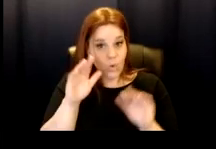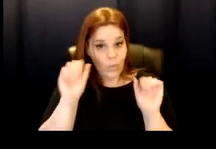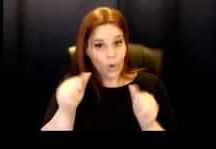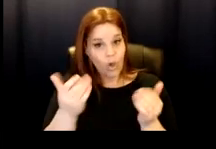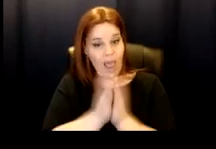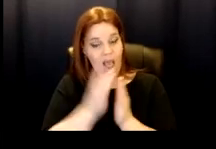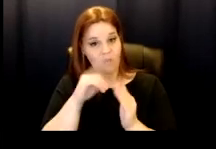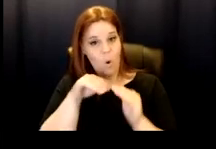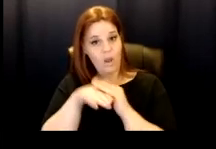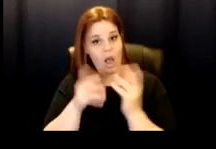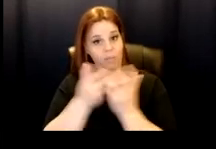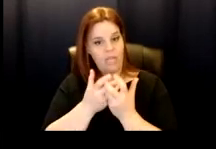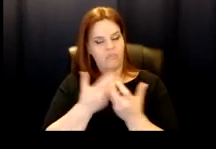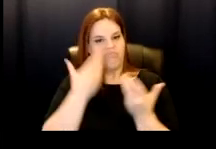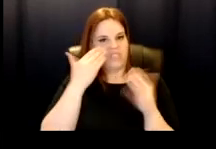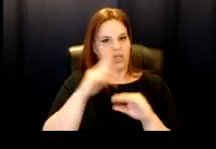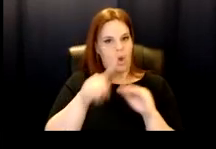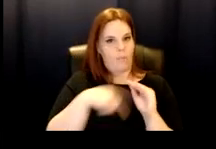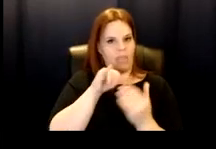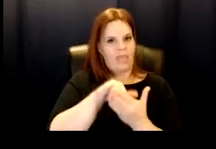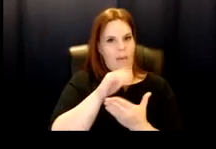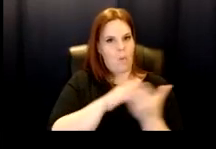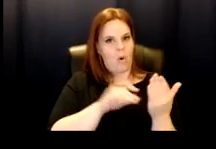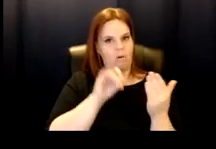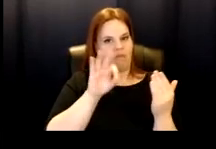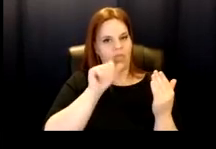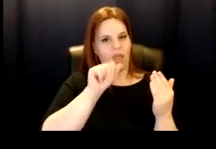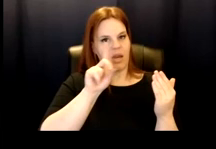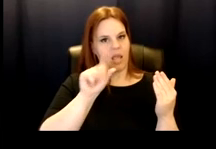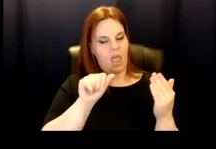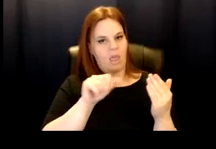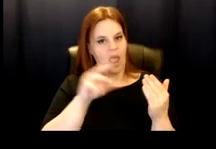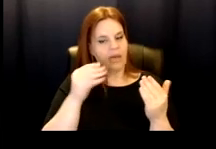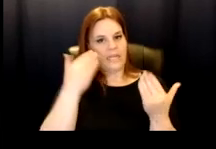weren't familiar with the ADA and that they were able to request accommodations, or they